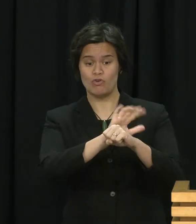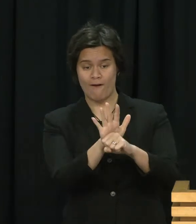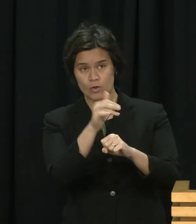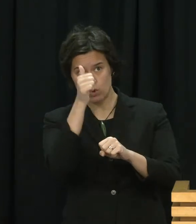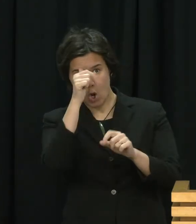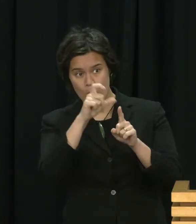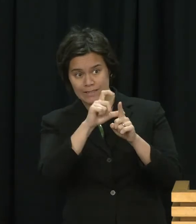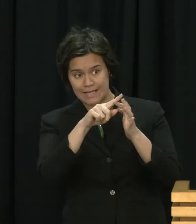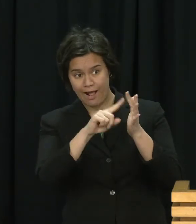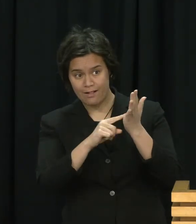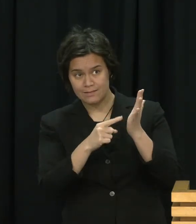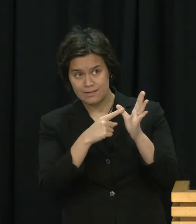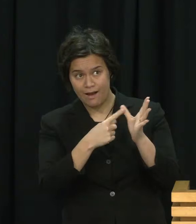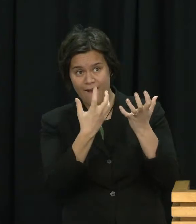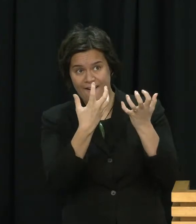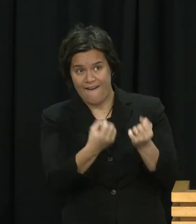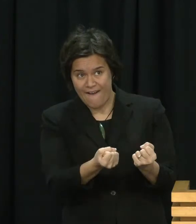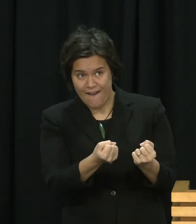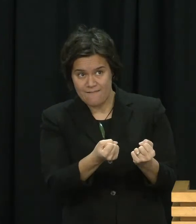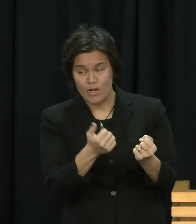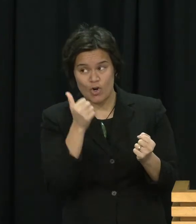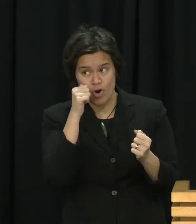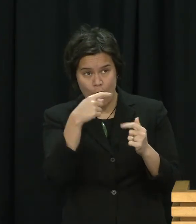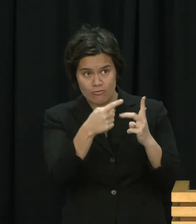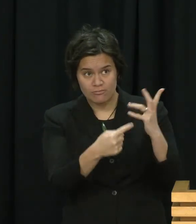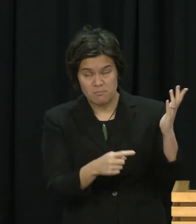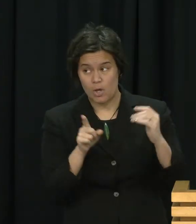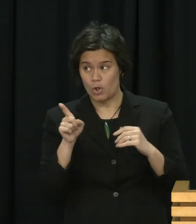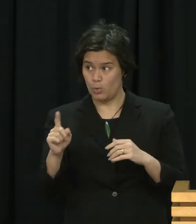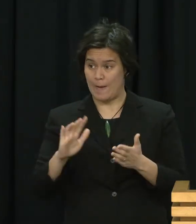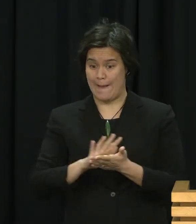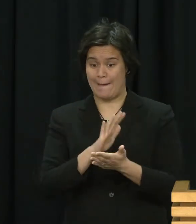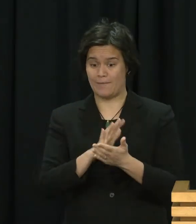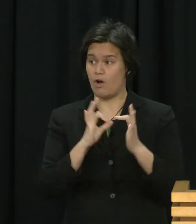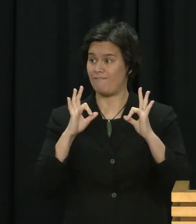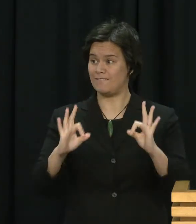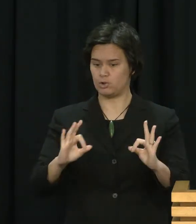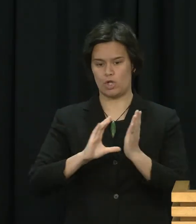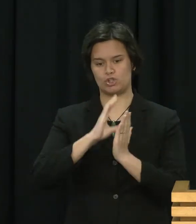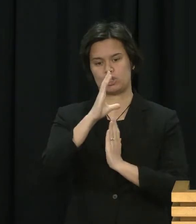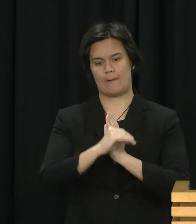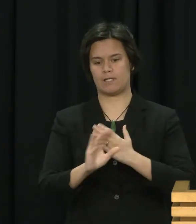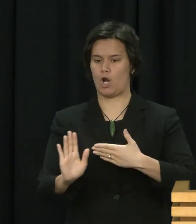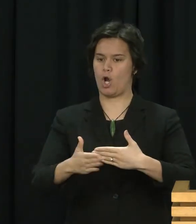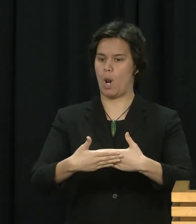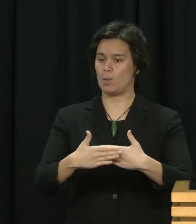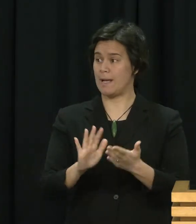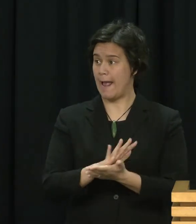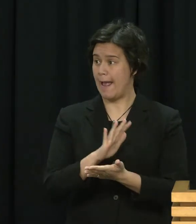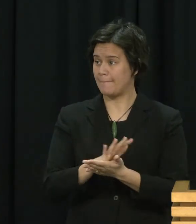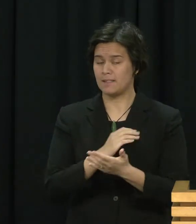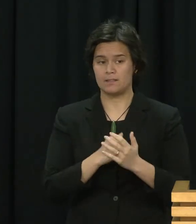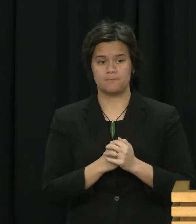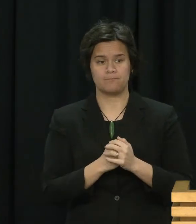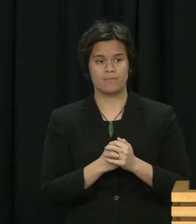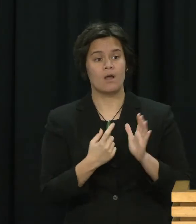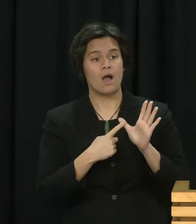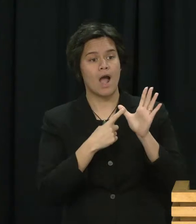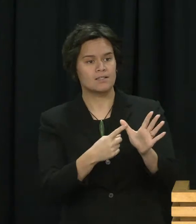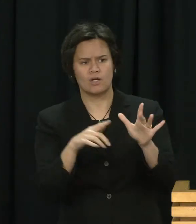the closure of the Sydney bubble. It must feel like...